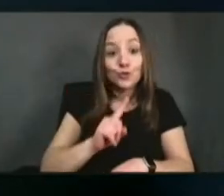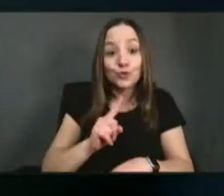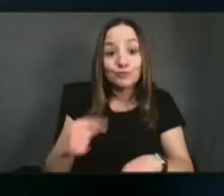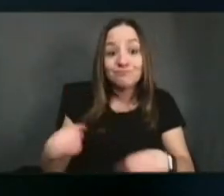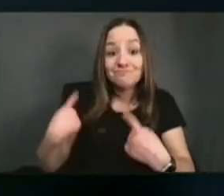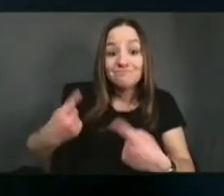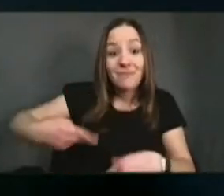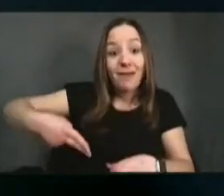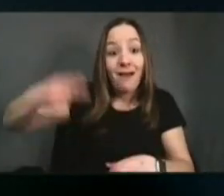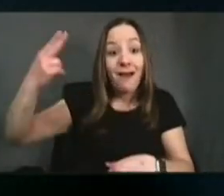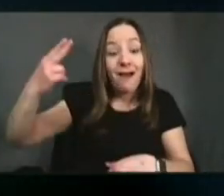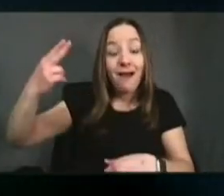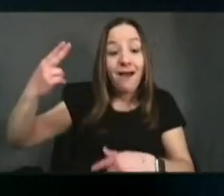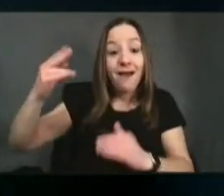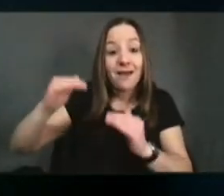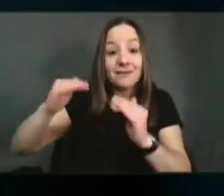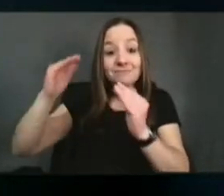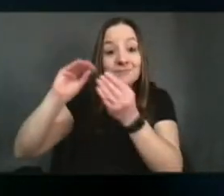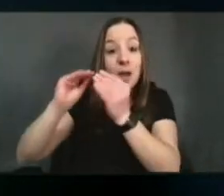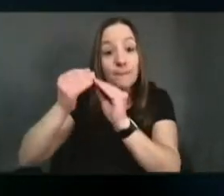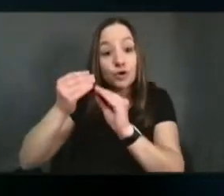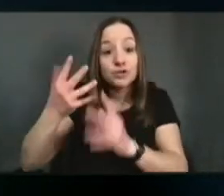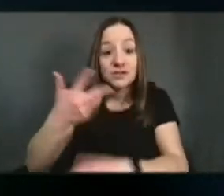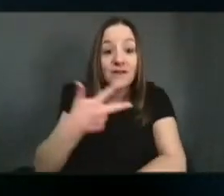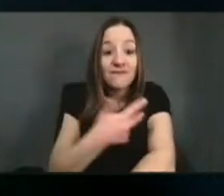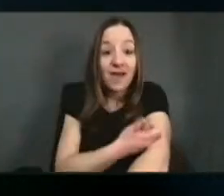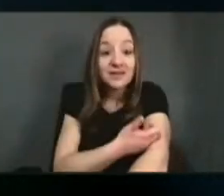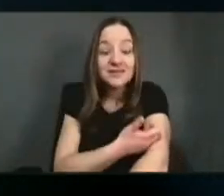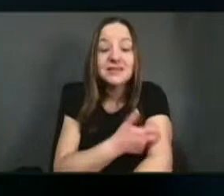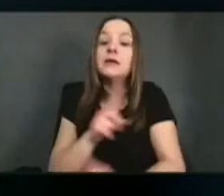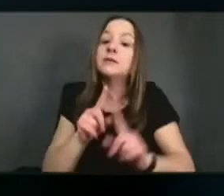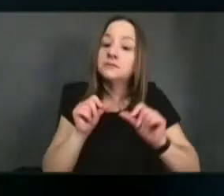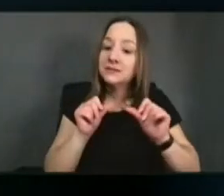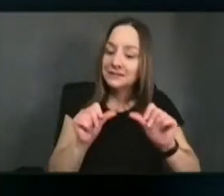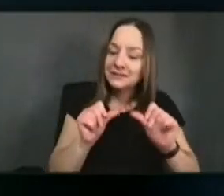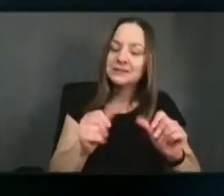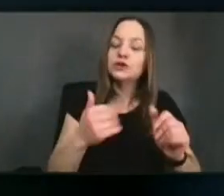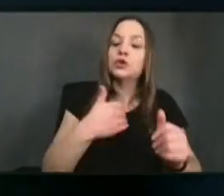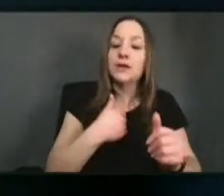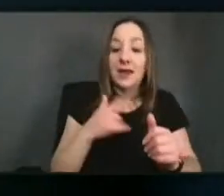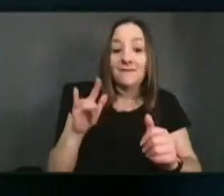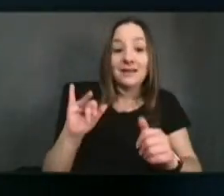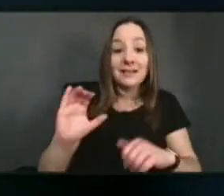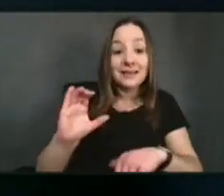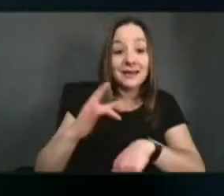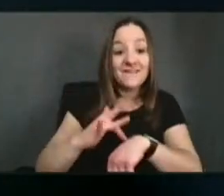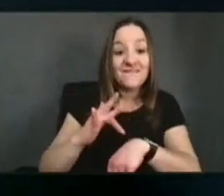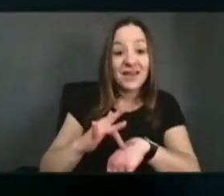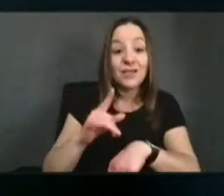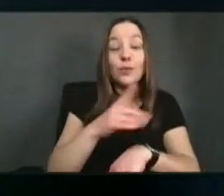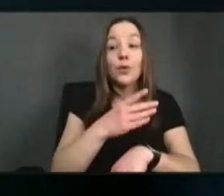and we have achieved um significantly high levels of vaccination, but we continue to